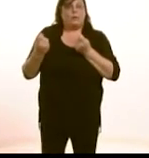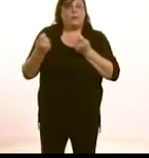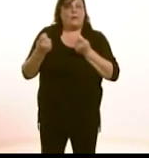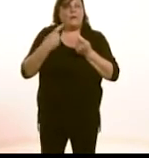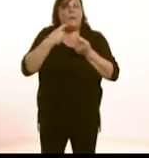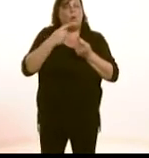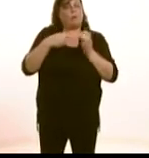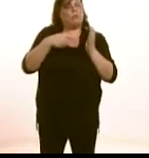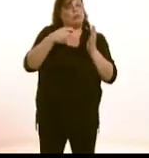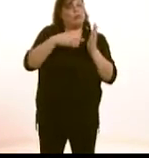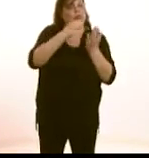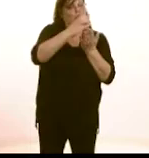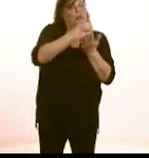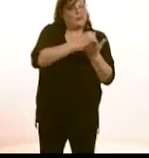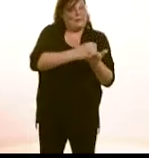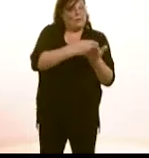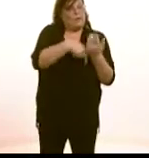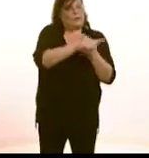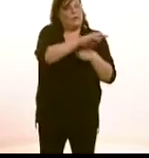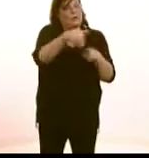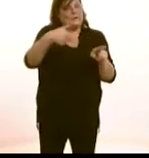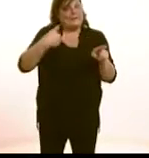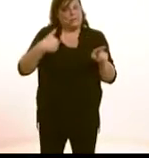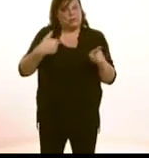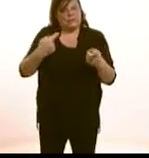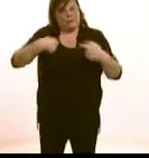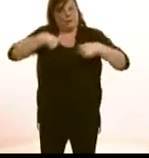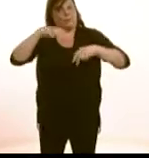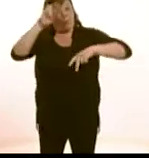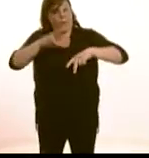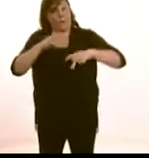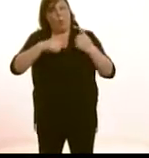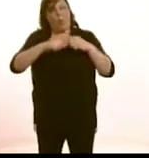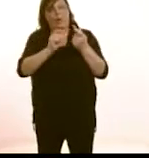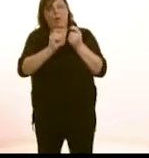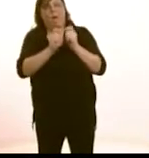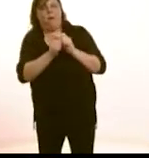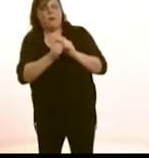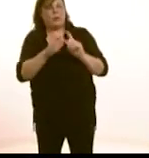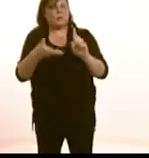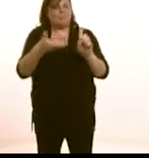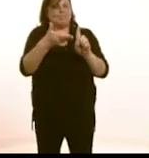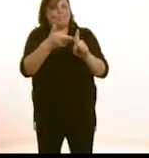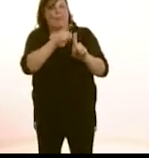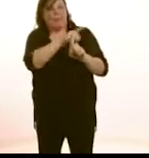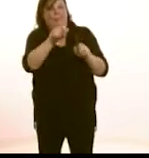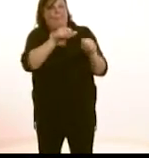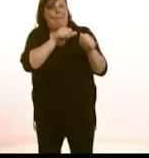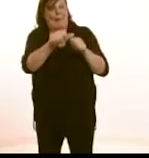consider the nature of training and what kind of training would be more beneficial for teachers.